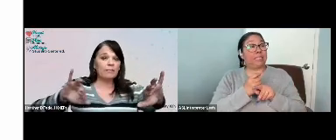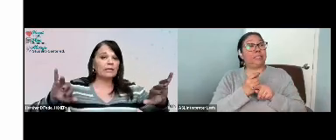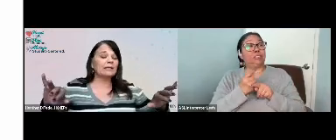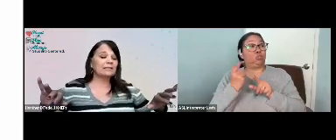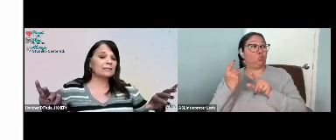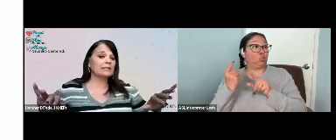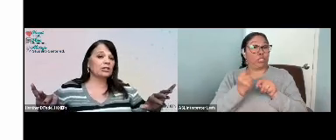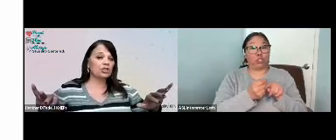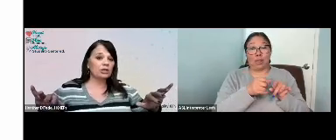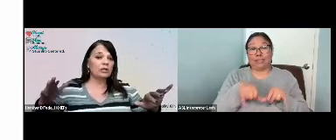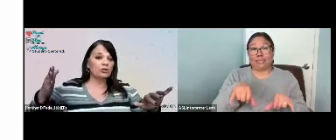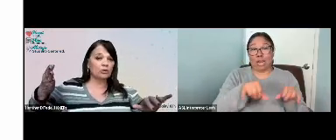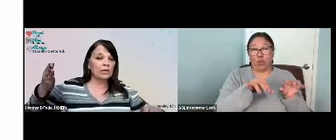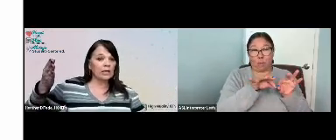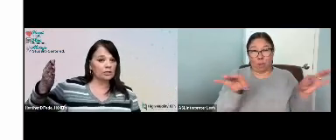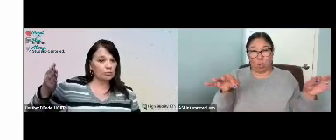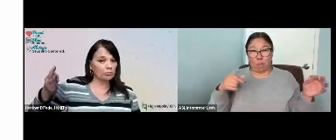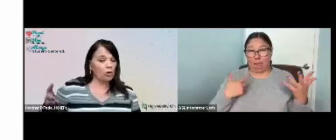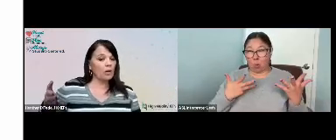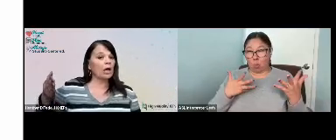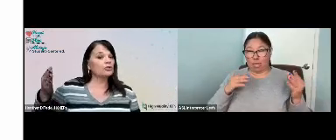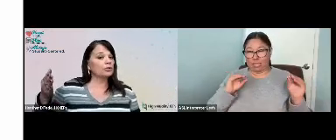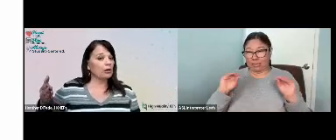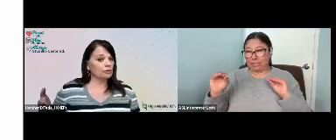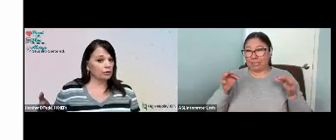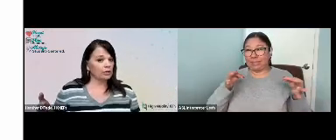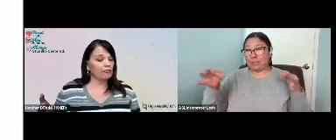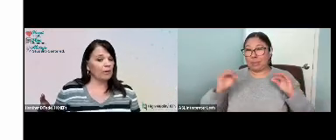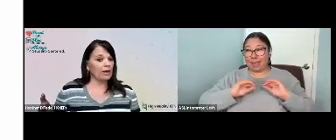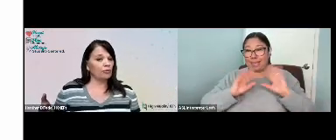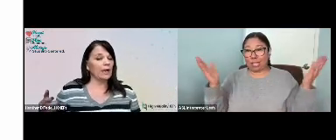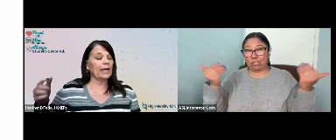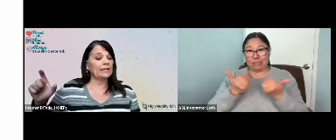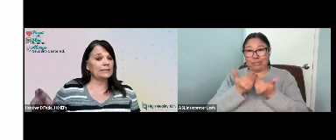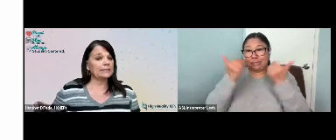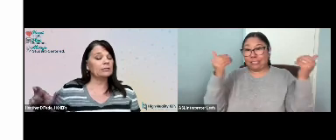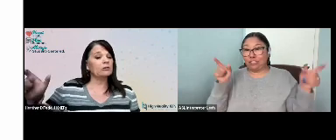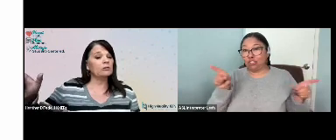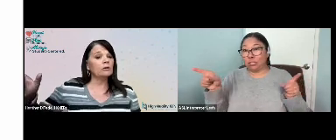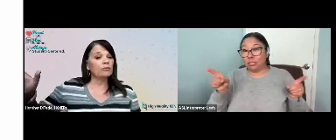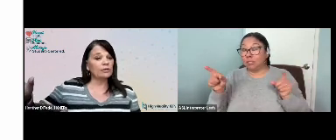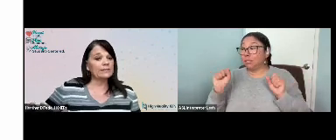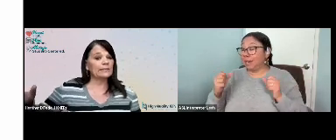I just want to make that distinction. You can get a diploma under the alternative pathway and still